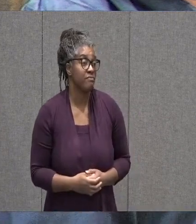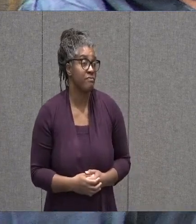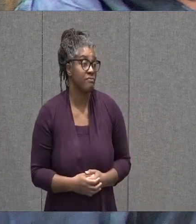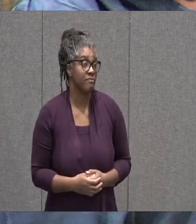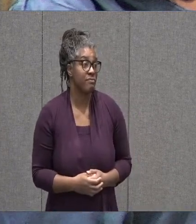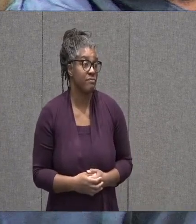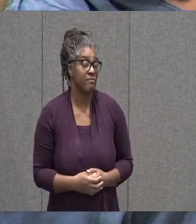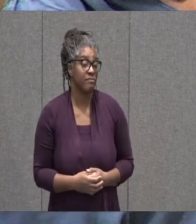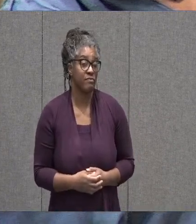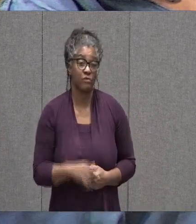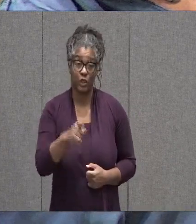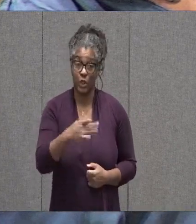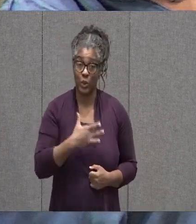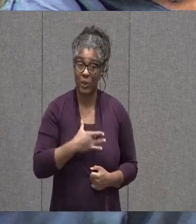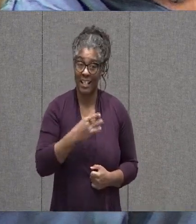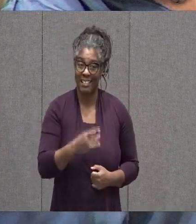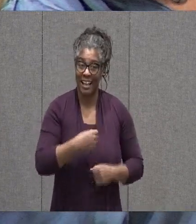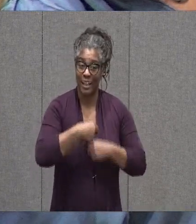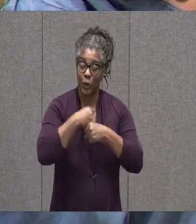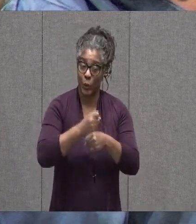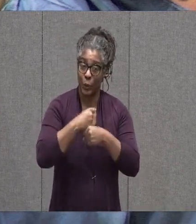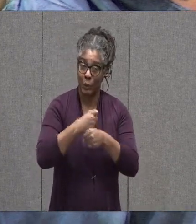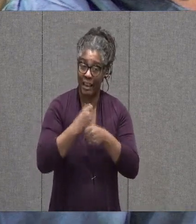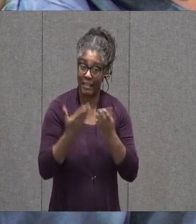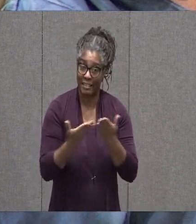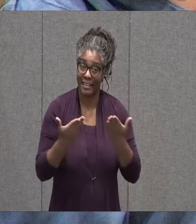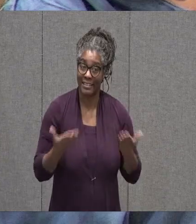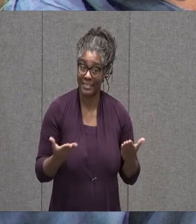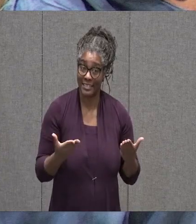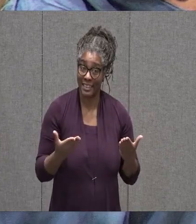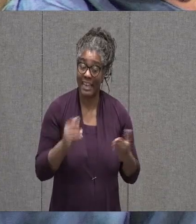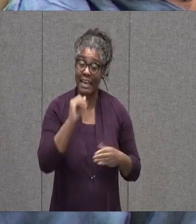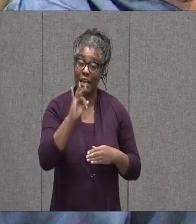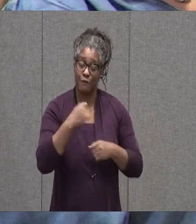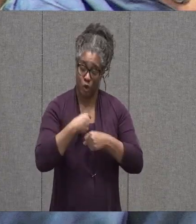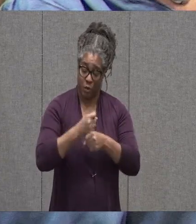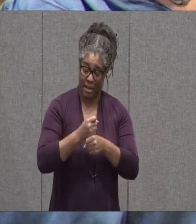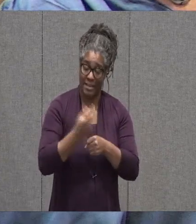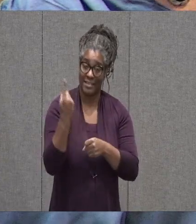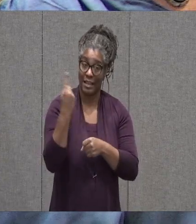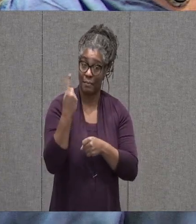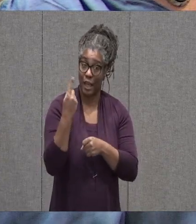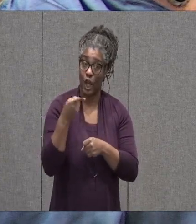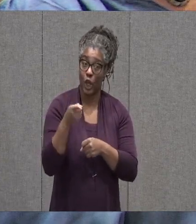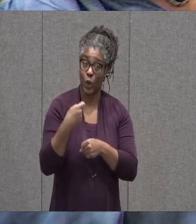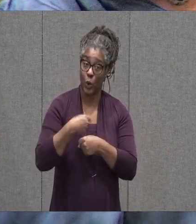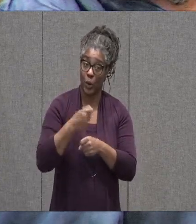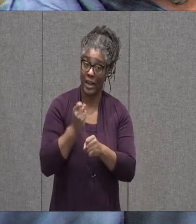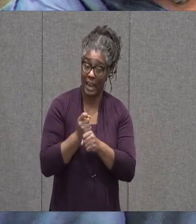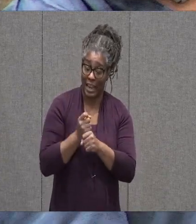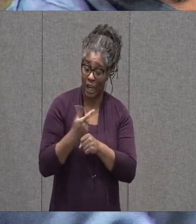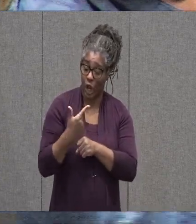Do you like to make things? When you make something, you create a good.